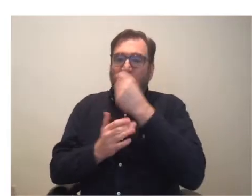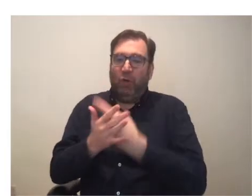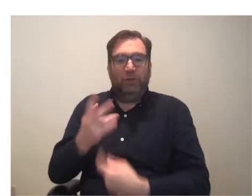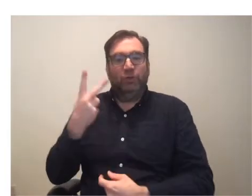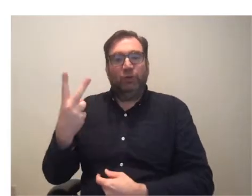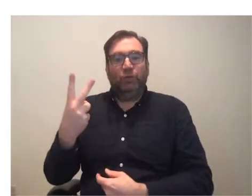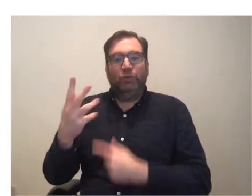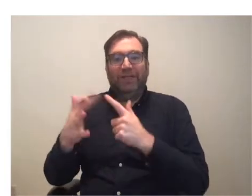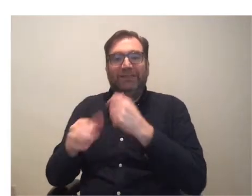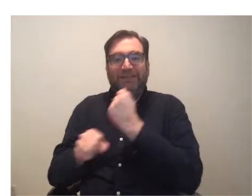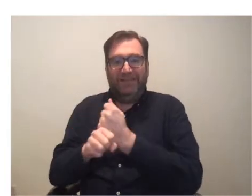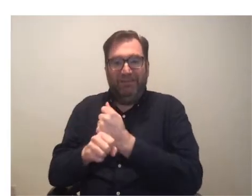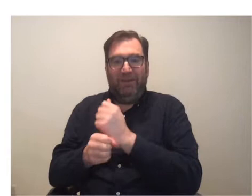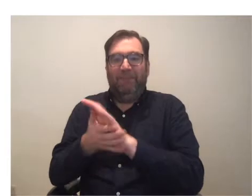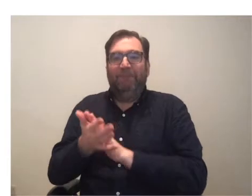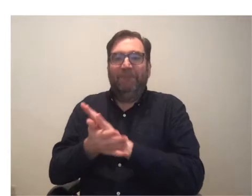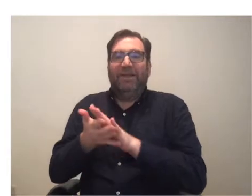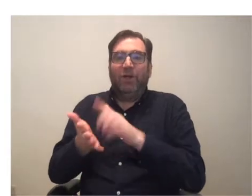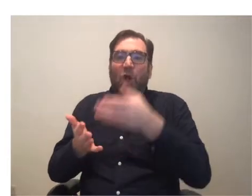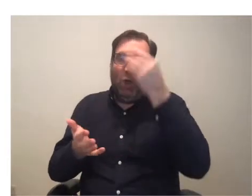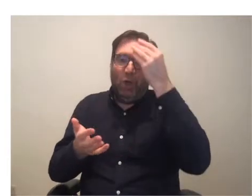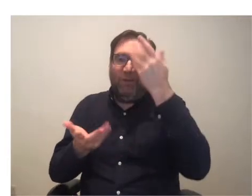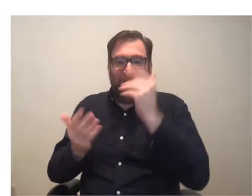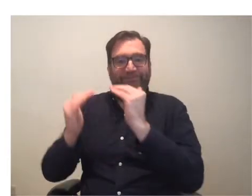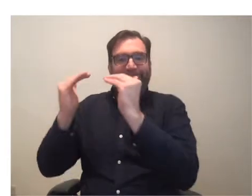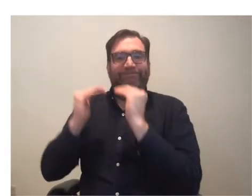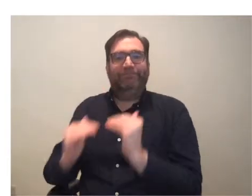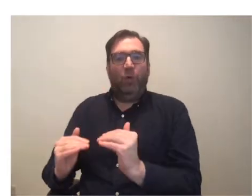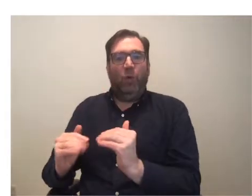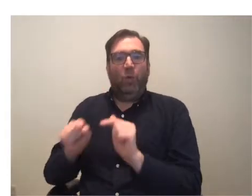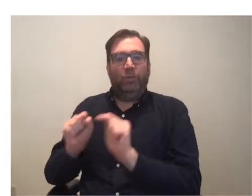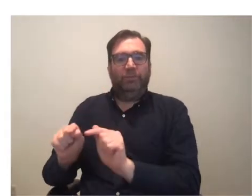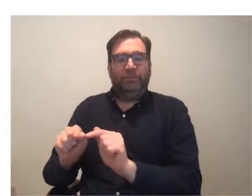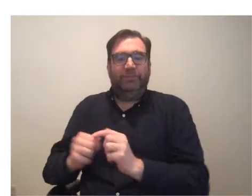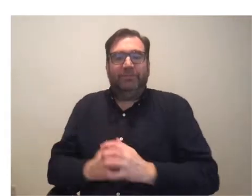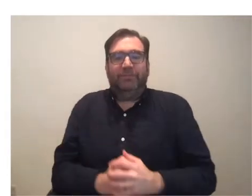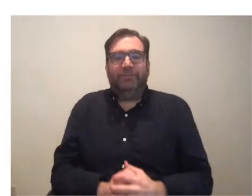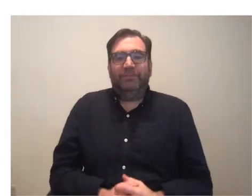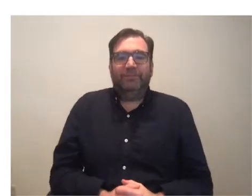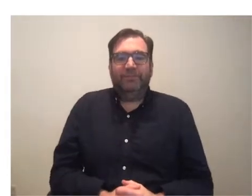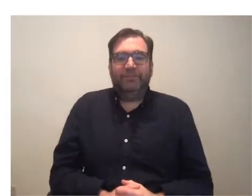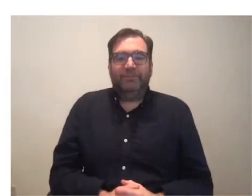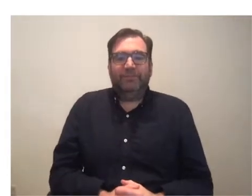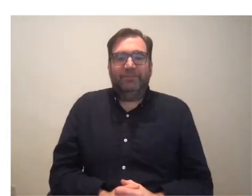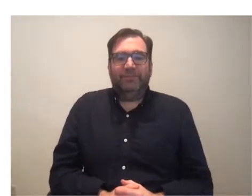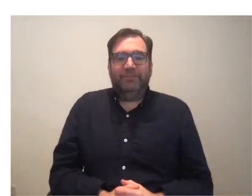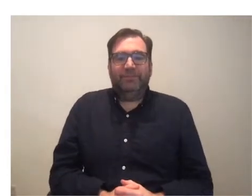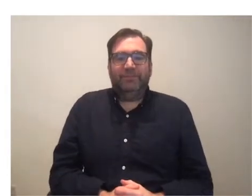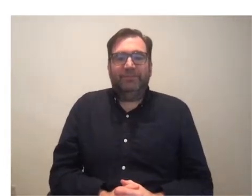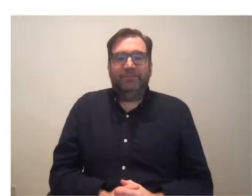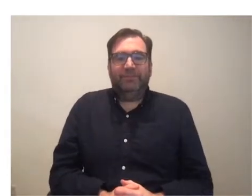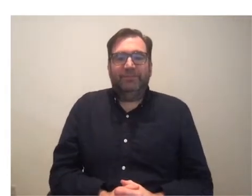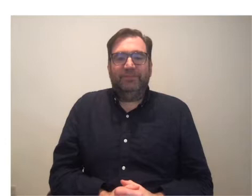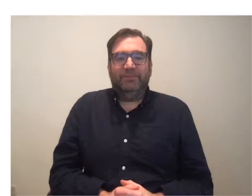the sign “orange” has only 2 examples, so learning must be low shot.